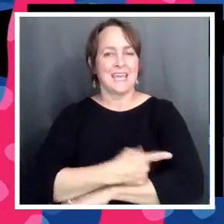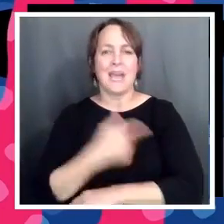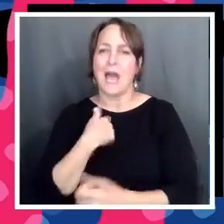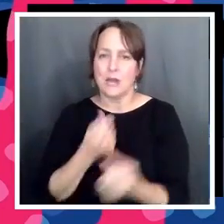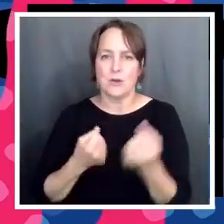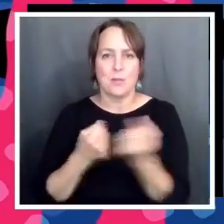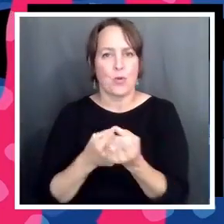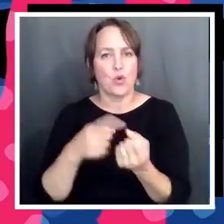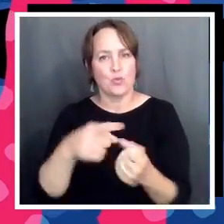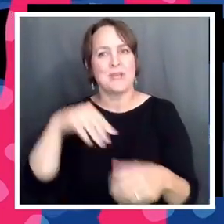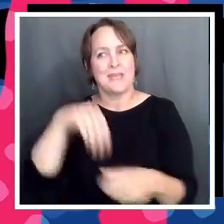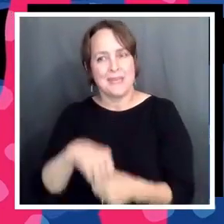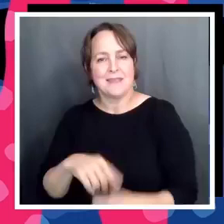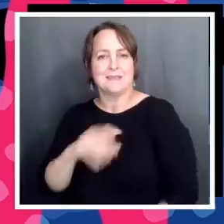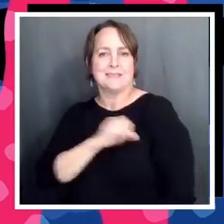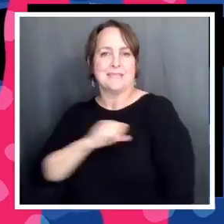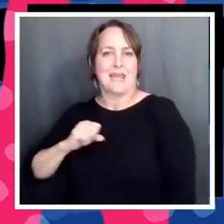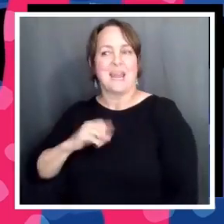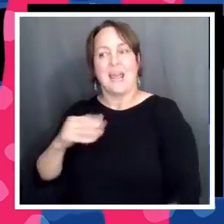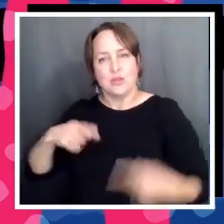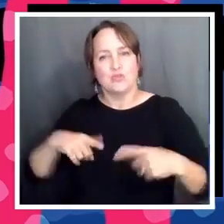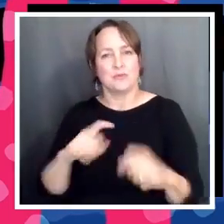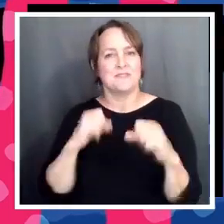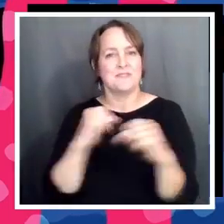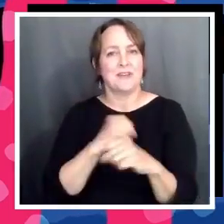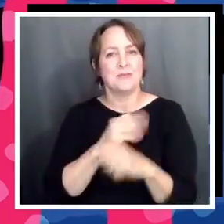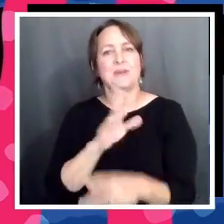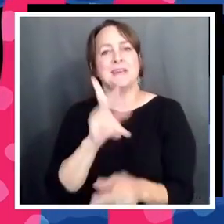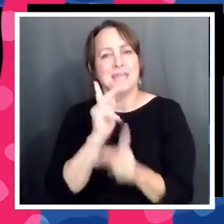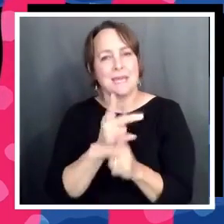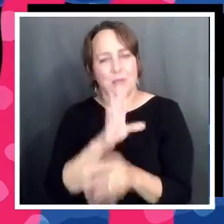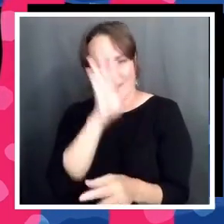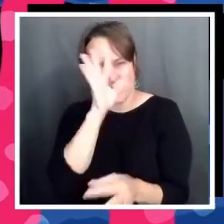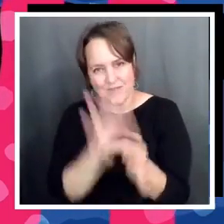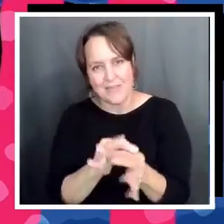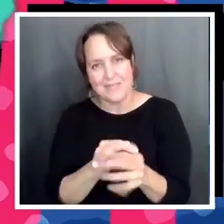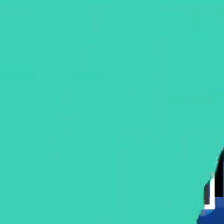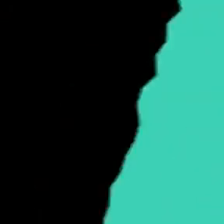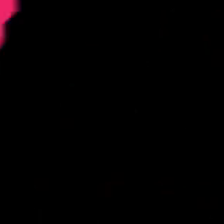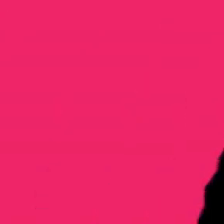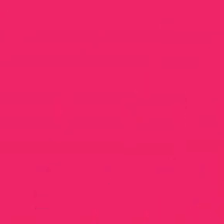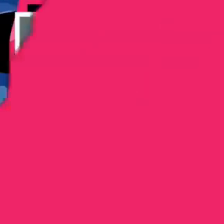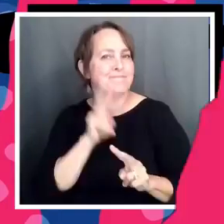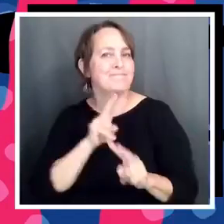THANKS TO EVERYONE WHO WORKED TO MAKE THIS DAY POSSIBLE. KNOW THAT I HAVE GOT YOUR BACK